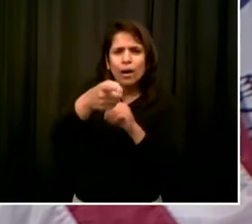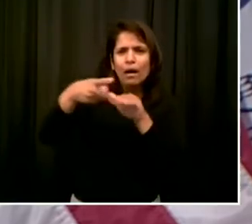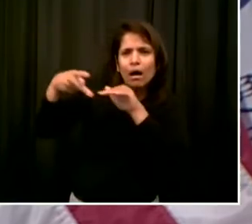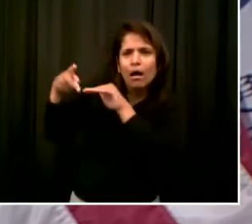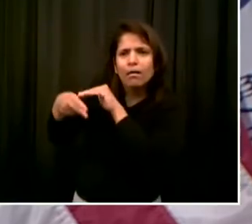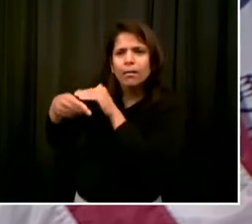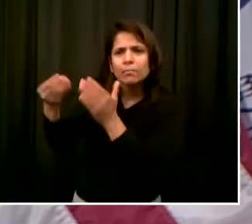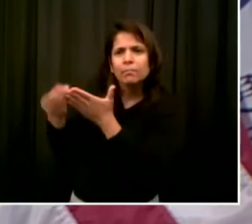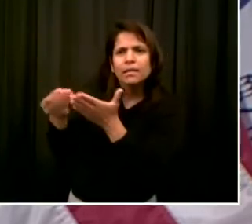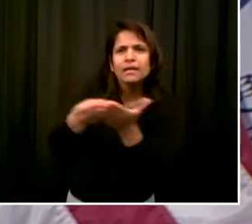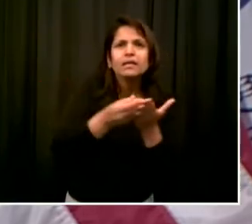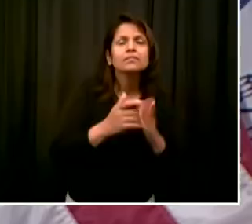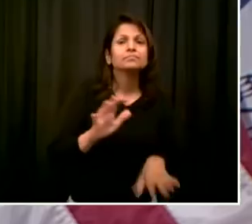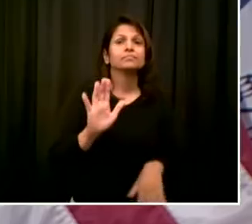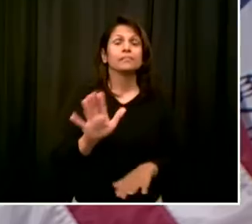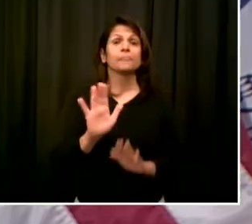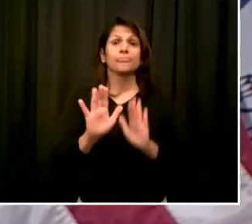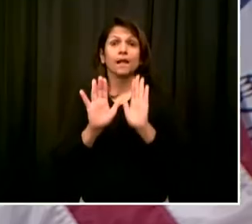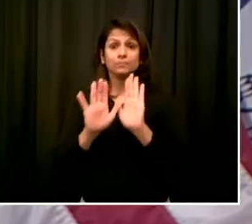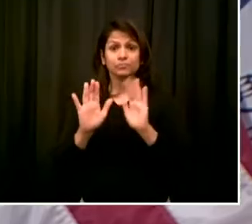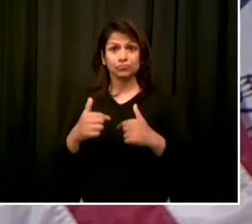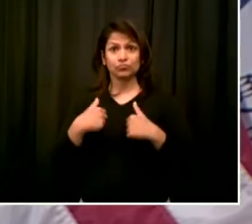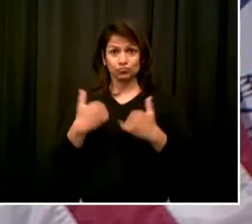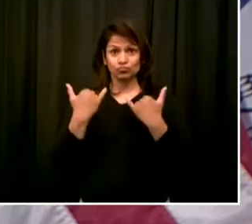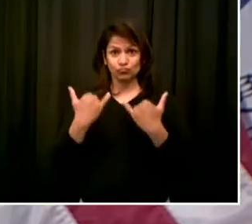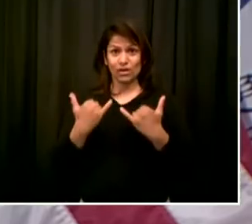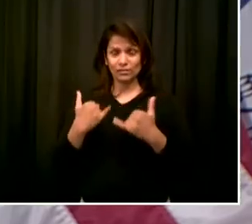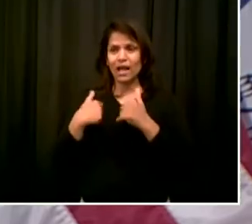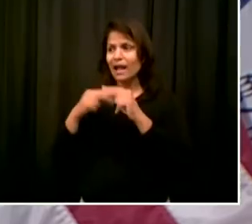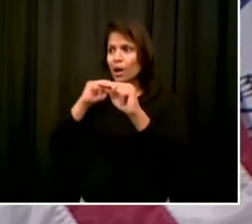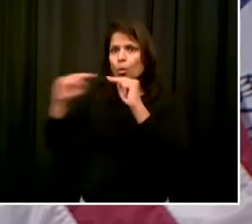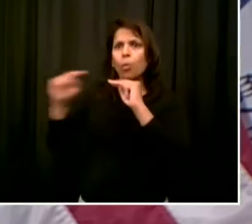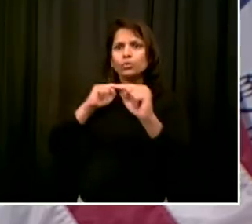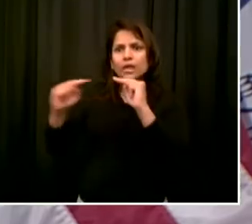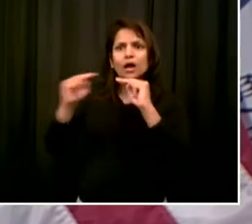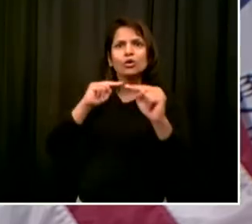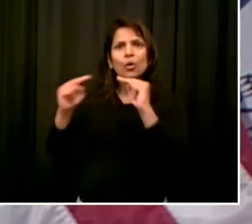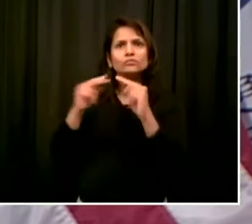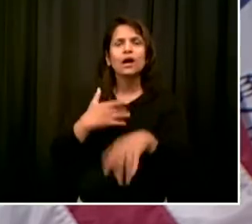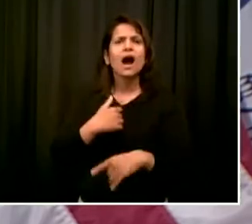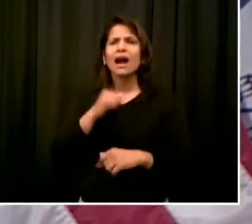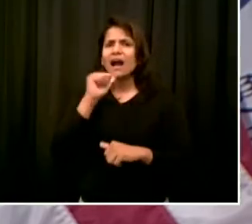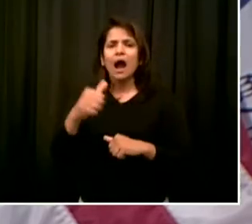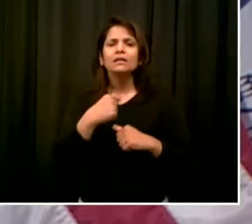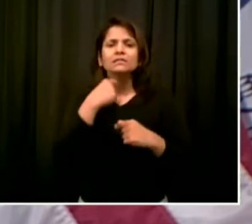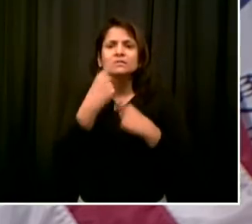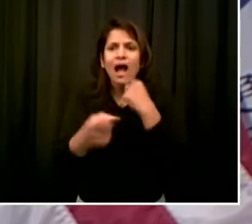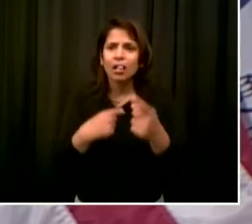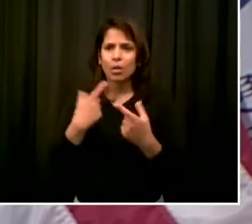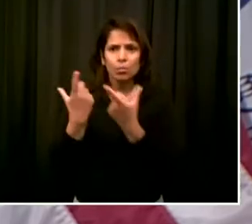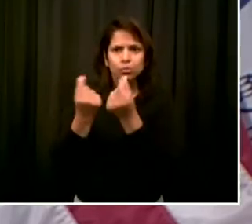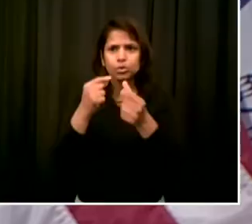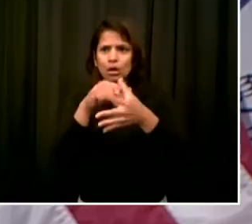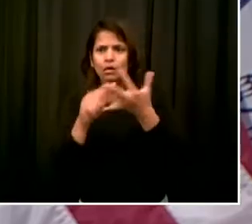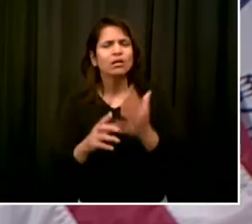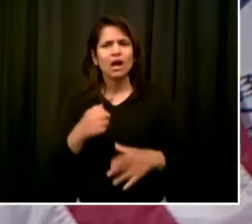NYD PGOING TO SEE CUTS? HENRY, AGAIN, I WILL GIVE YOU THE BROAD ANSWER. UNTIL WE HAVE A FORMAL BUDGET AGREEMENT WE ARE ONT THERE. THE BOTTOM LINE IS WE HAVE